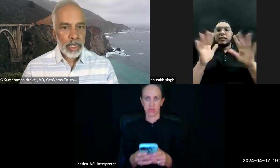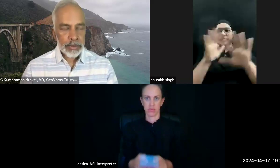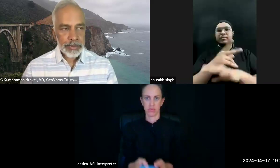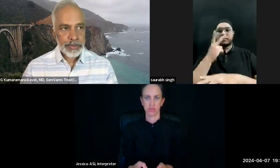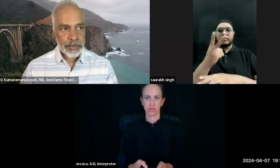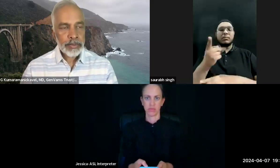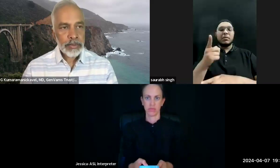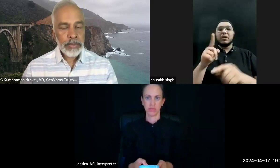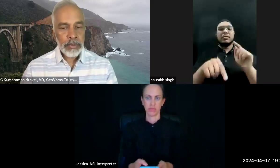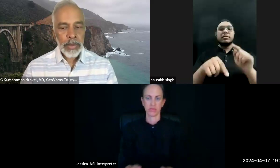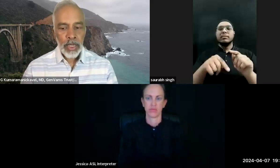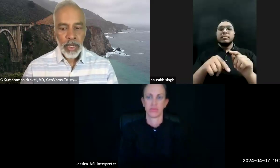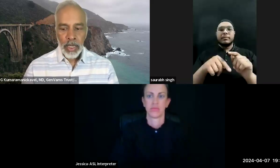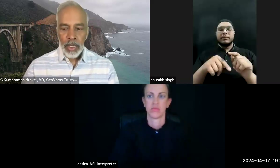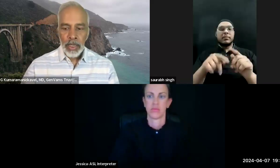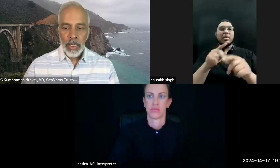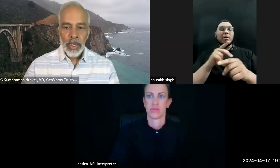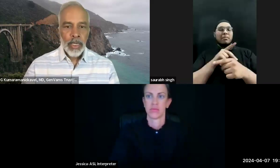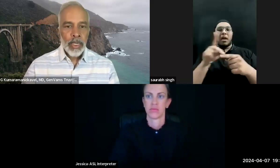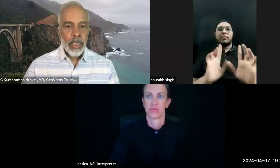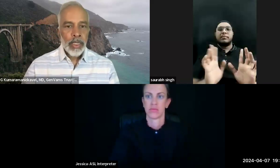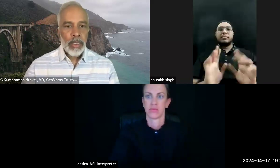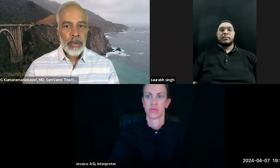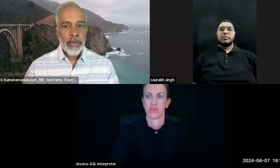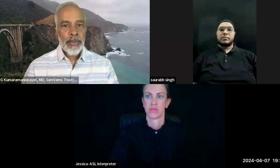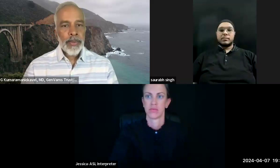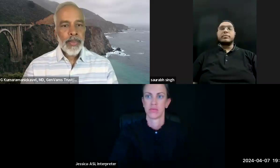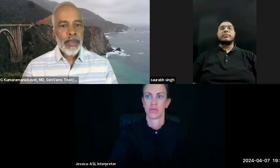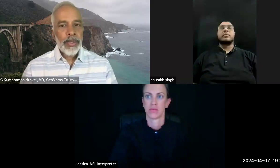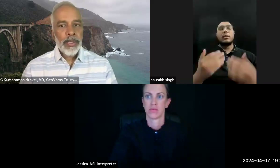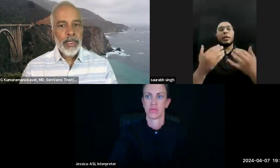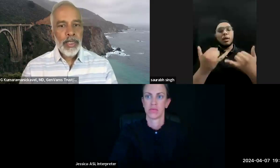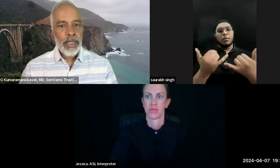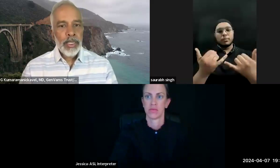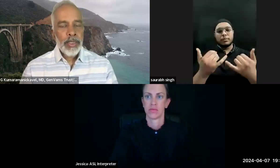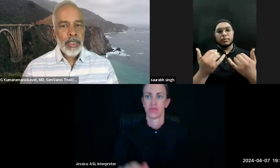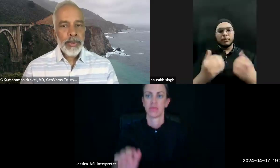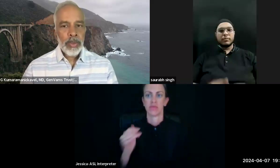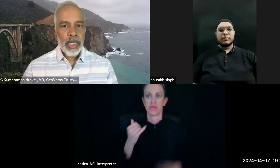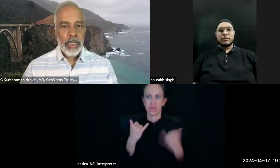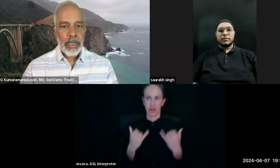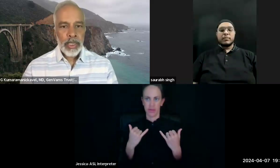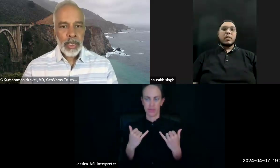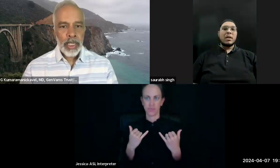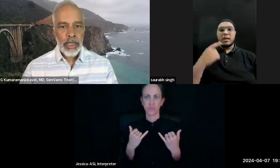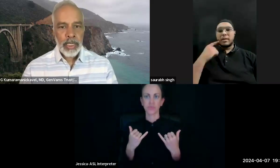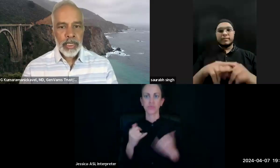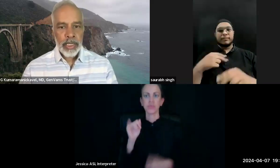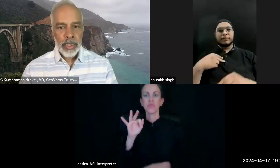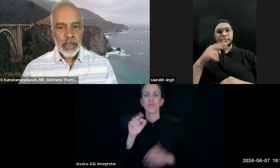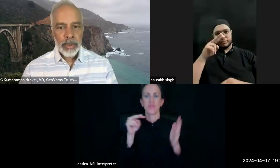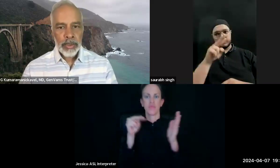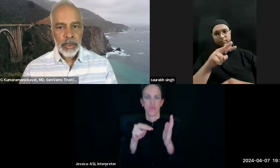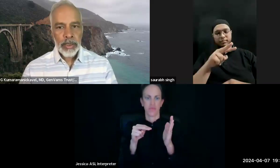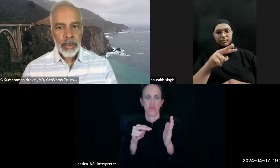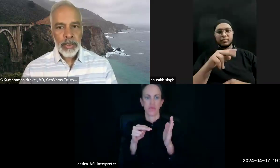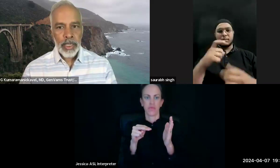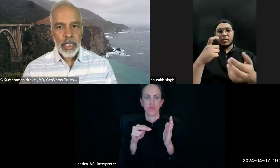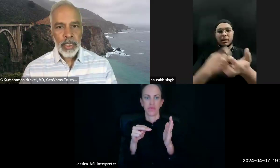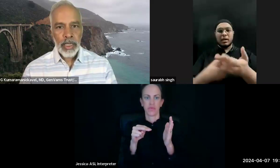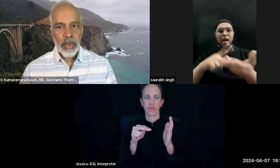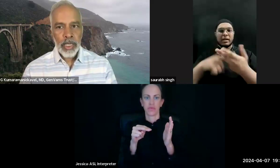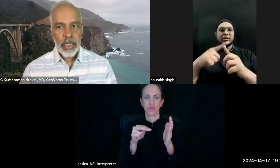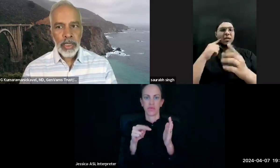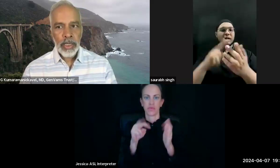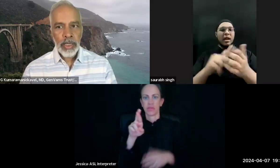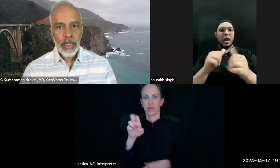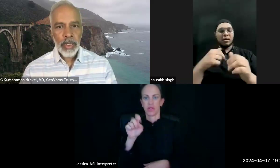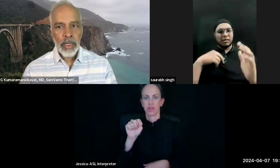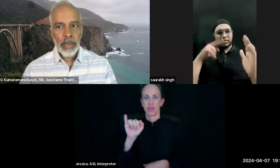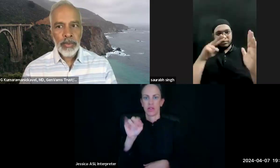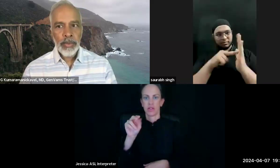color. Now if you look at cut that retina okay and then look at the